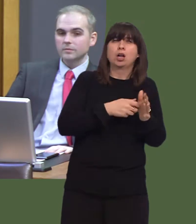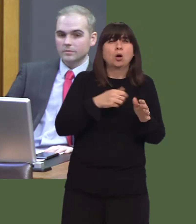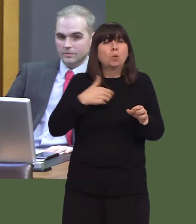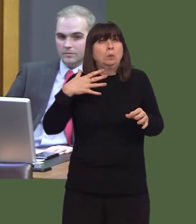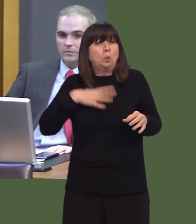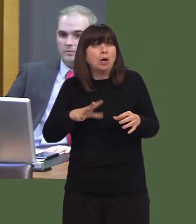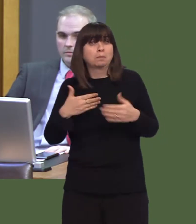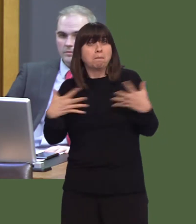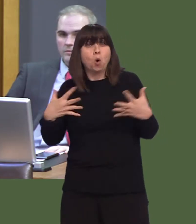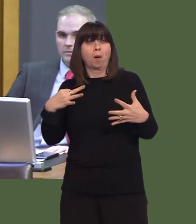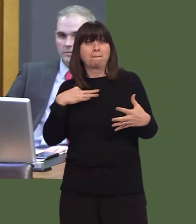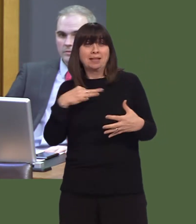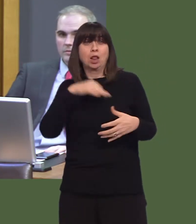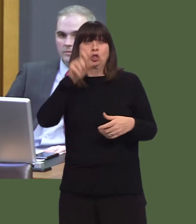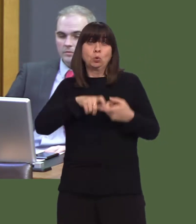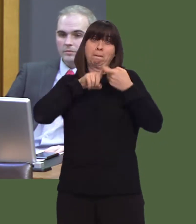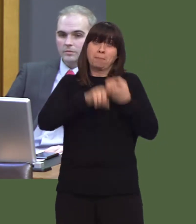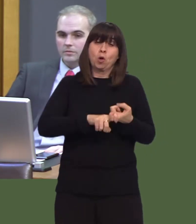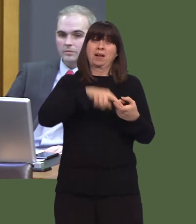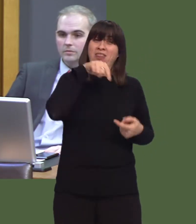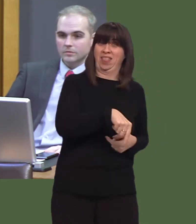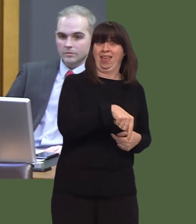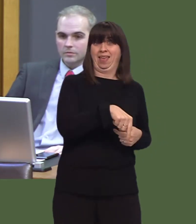being placed there on a permanent basis.